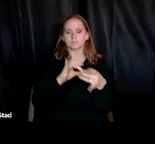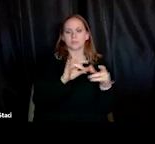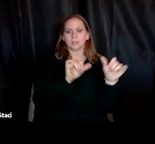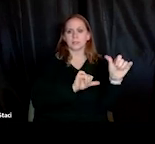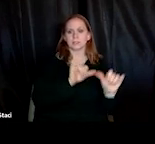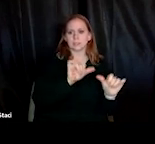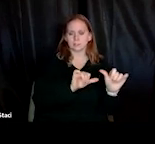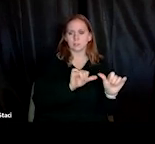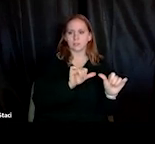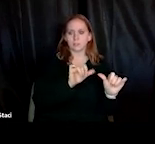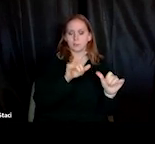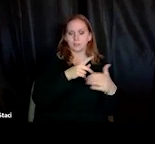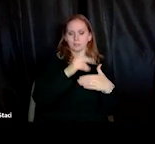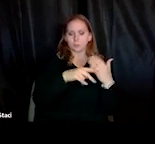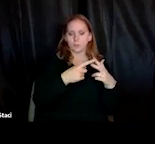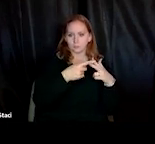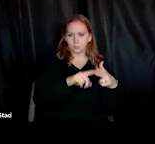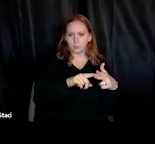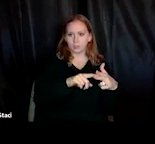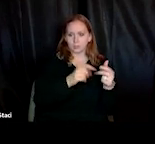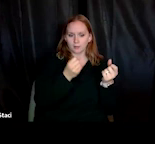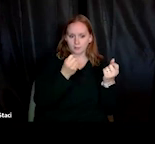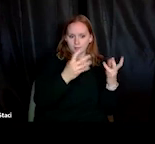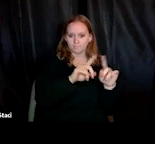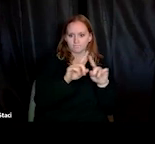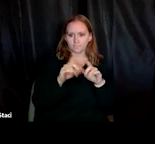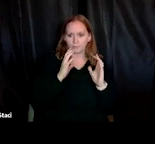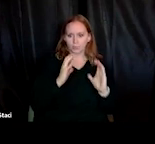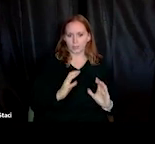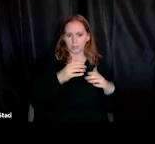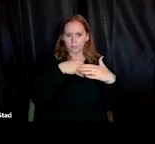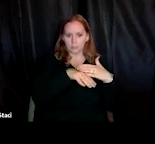when this program started, there were a lot of clients that were coming in post-COVID